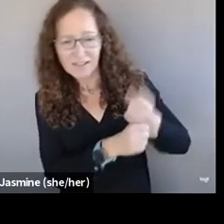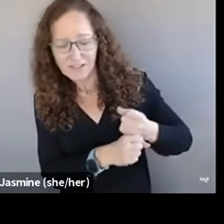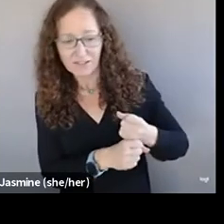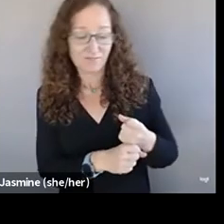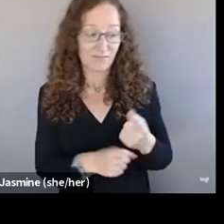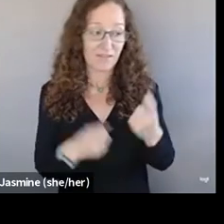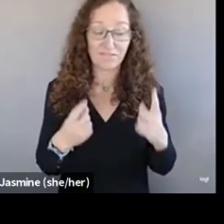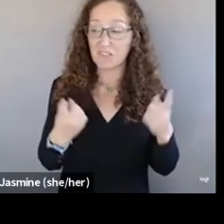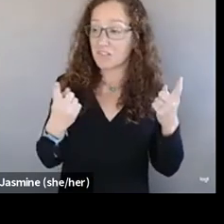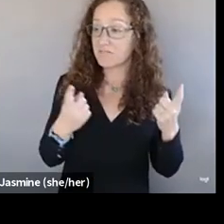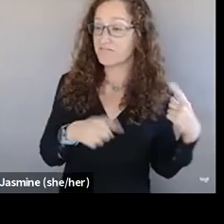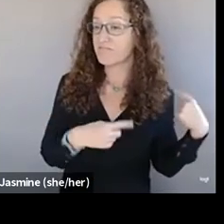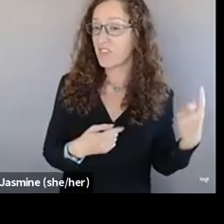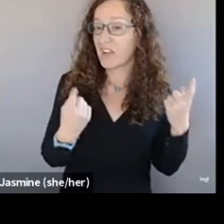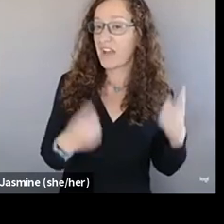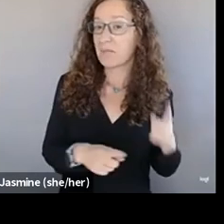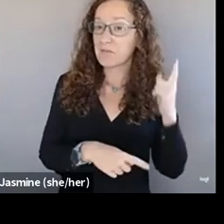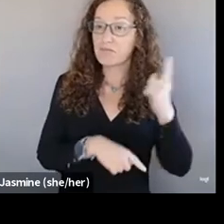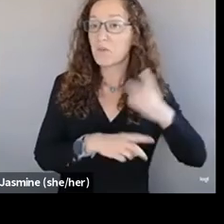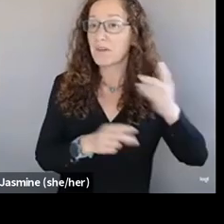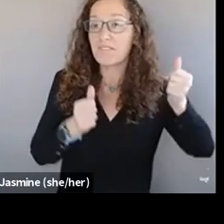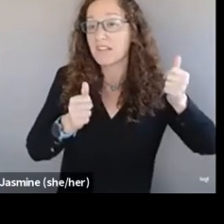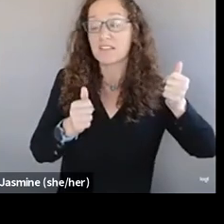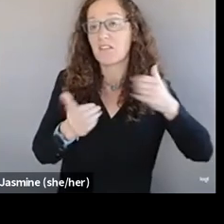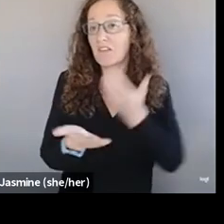though it may have felt that way. When I'm Adina was spit in